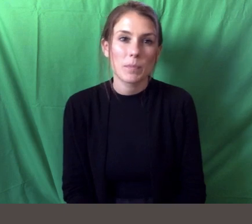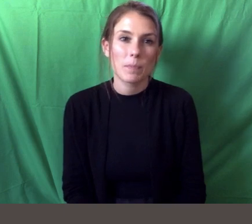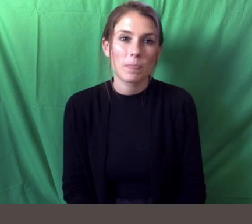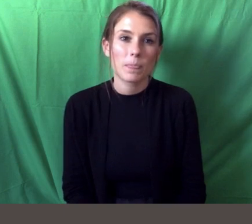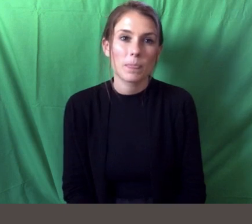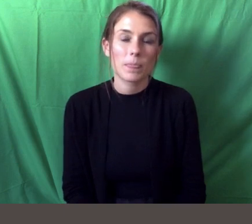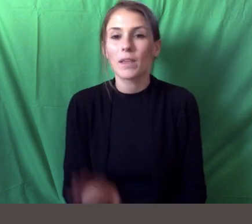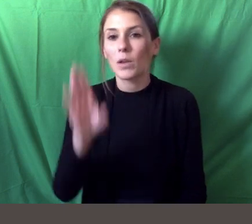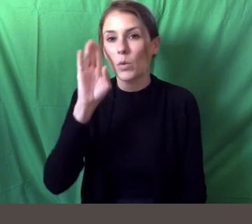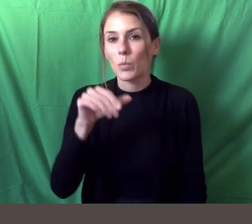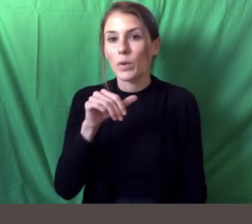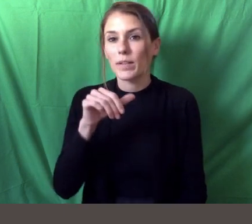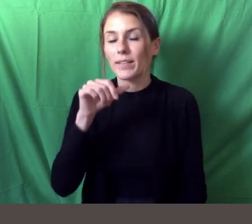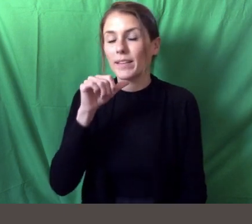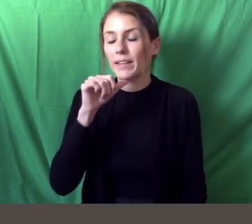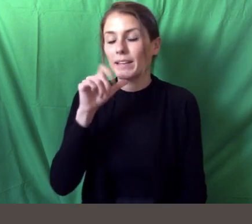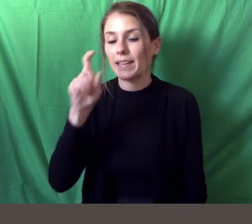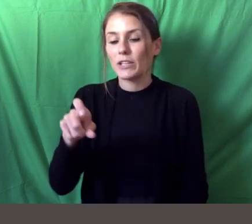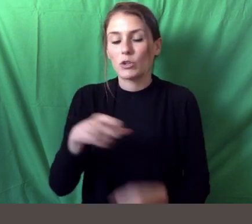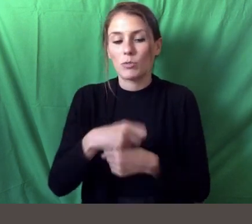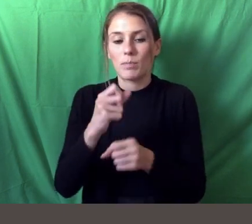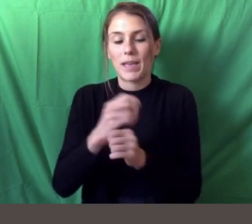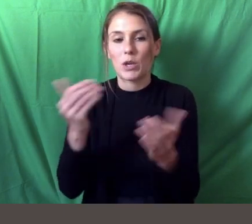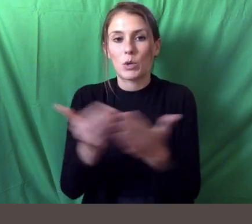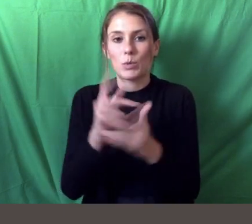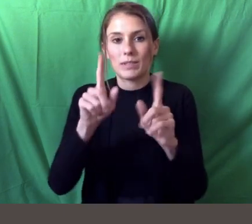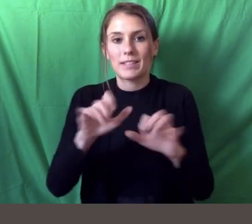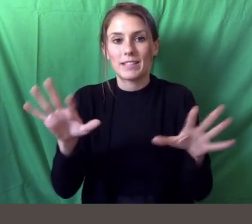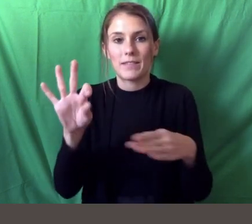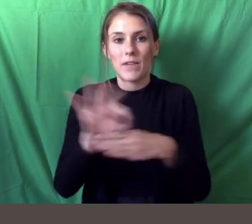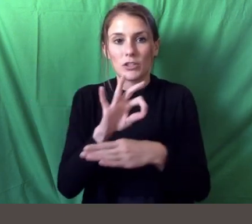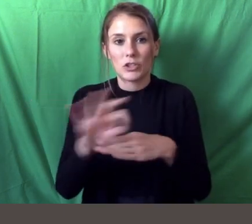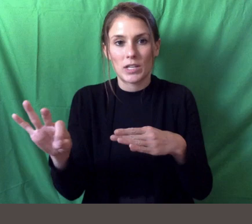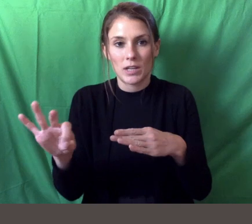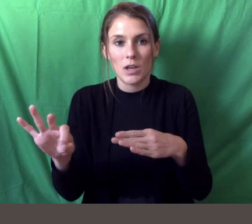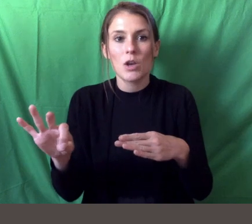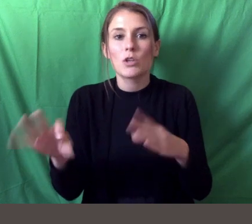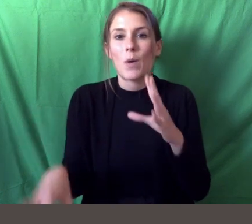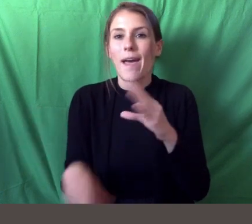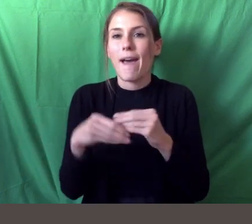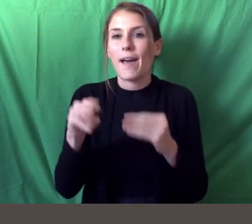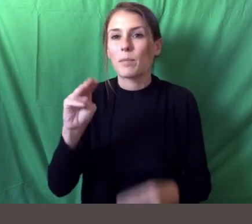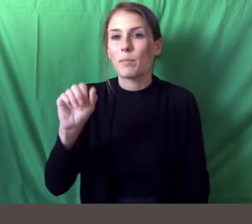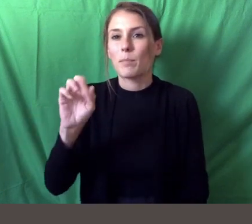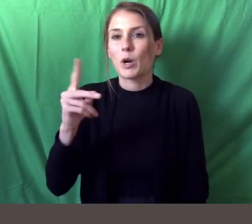We'll need to create a new test function. Let's get some markers as well.